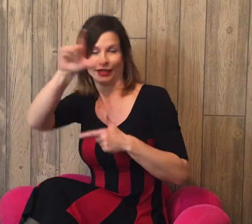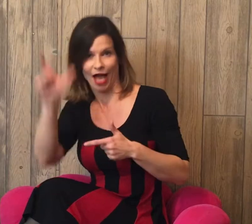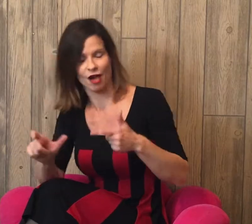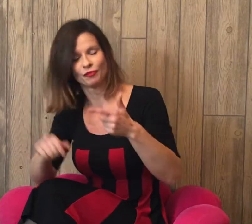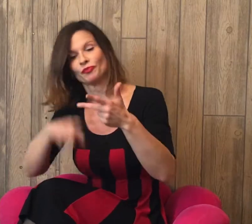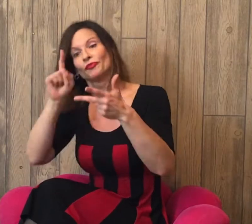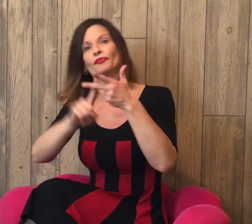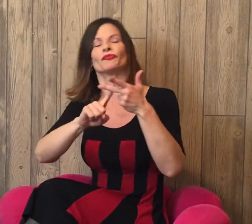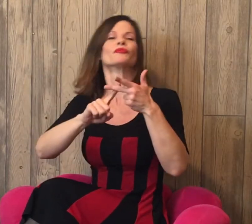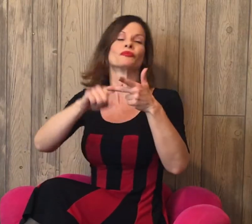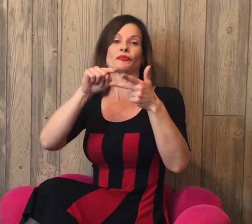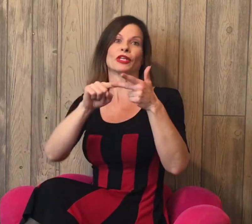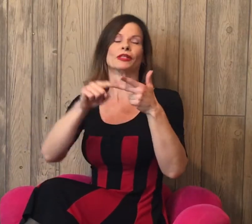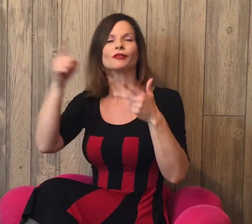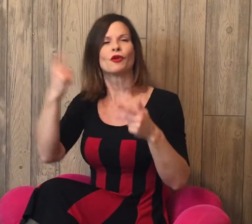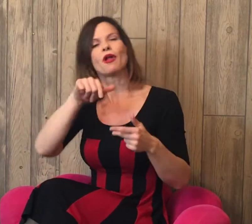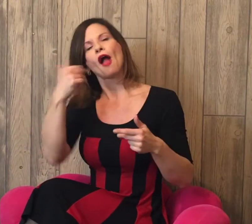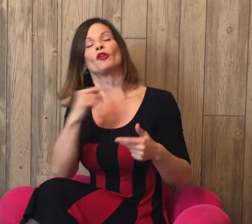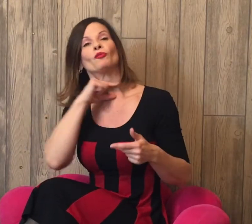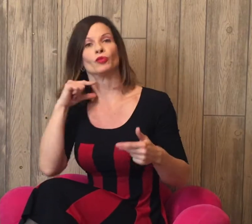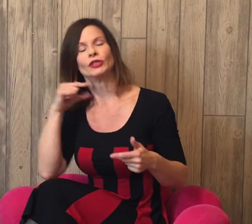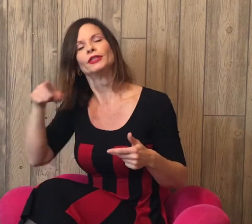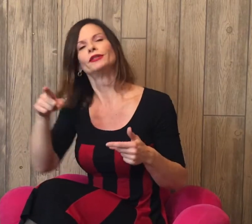And the third was from Province of Africa.